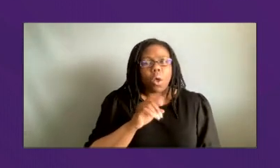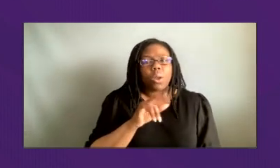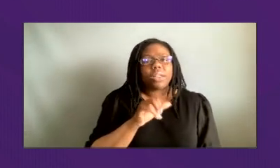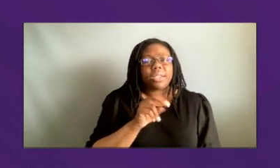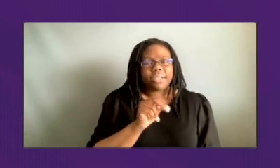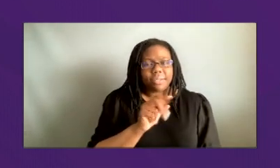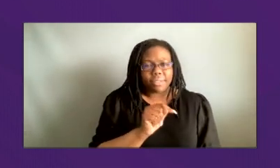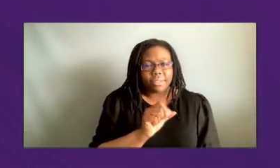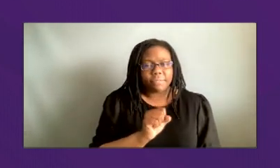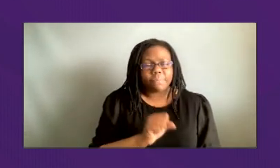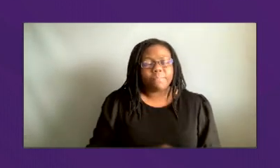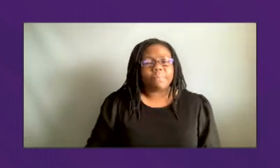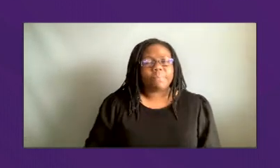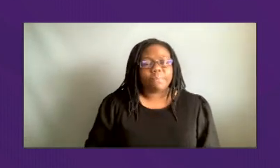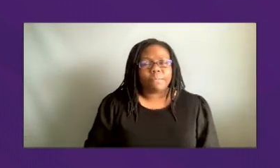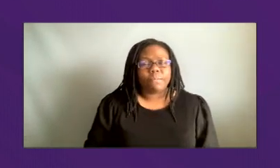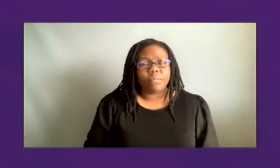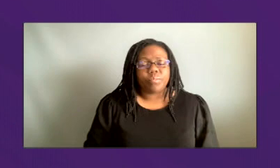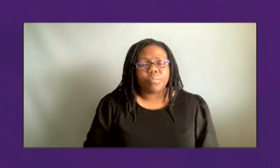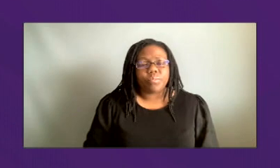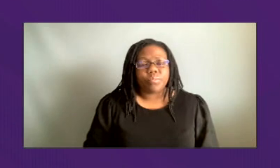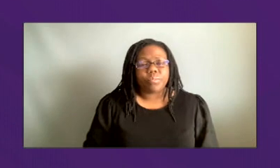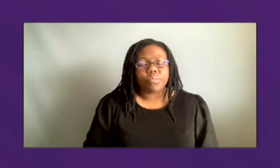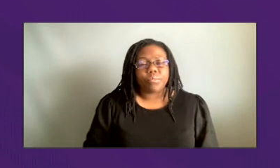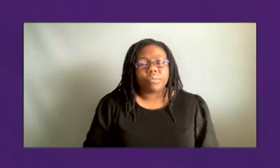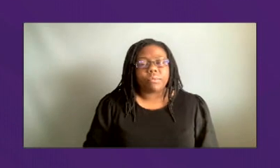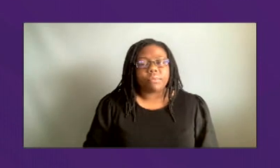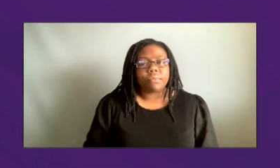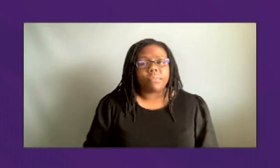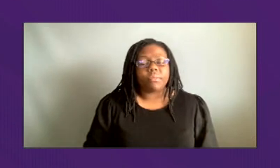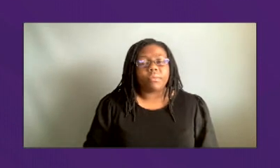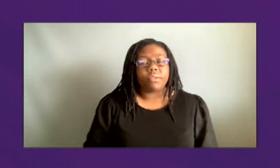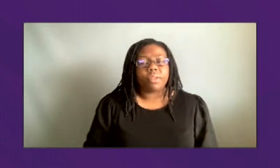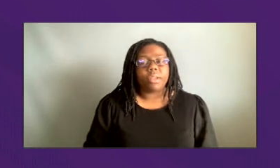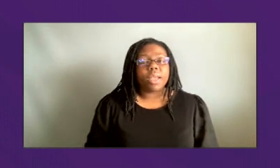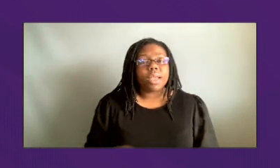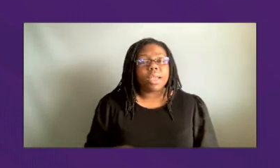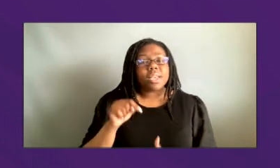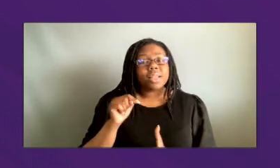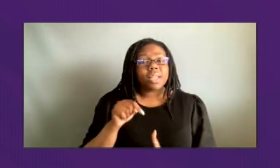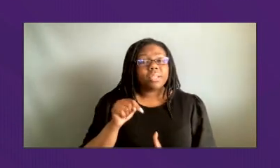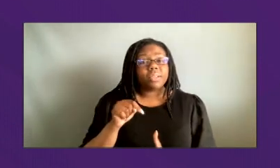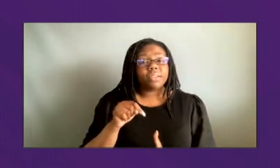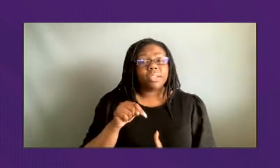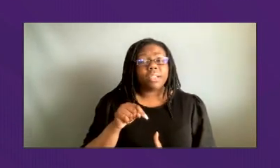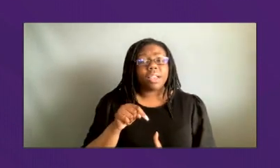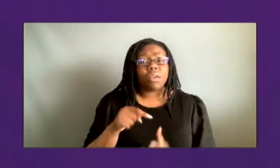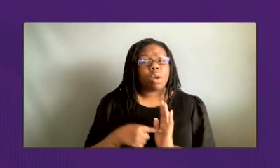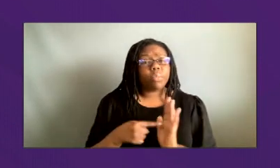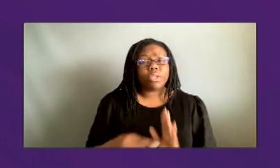consciousness represents much more than a simple harvest celebration or brunch. It was a turning